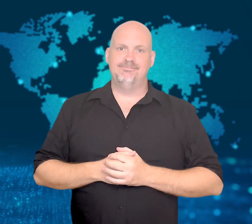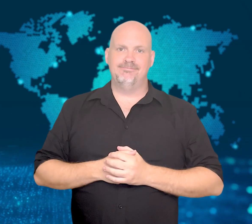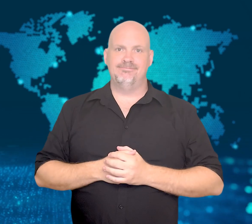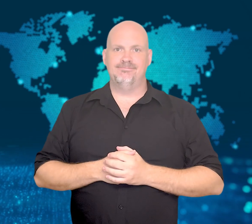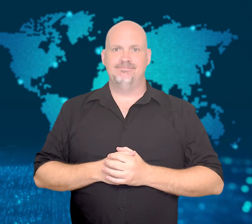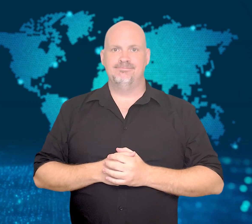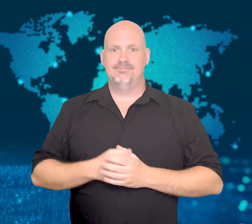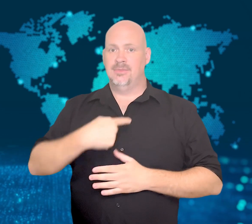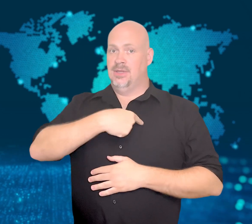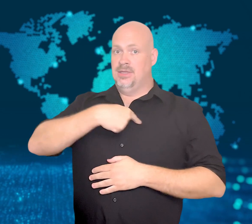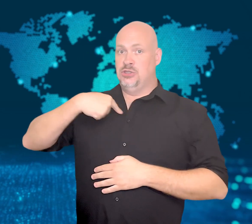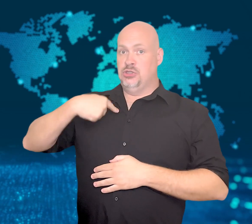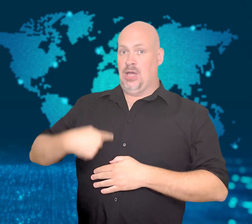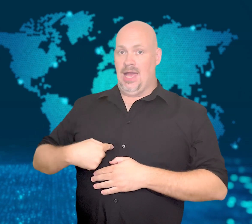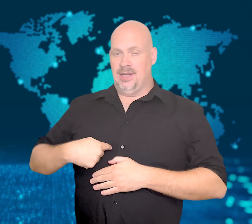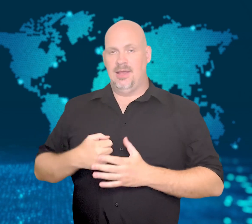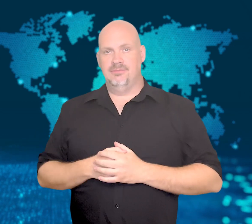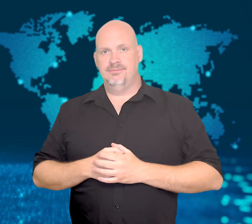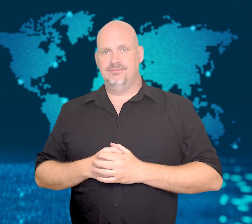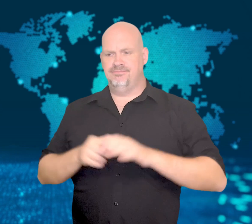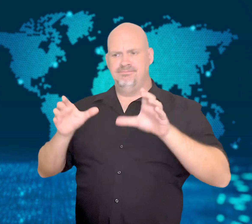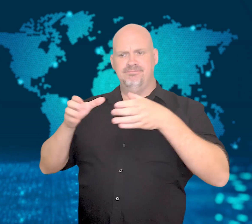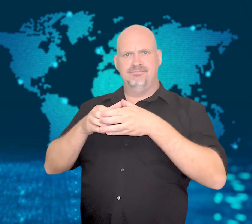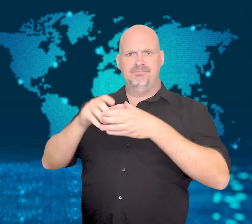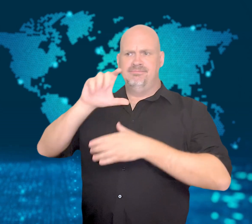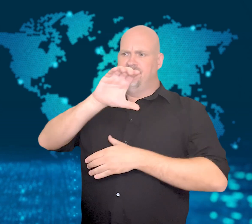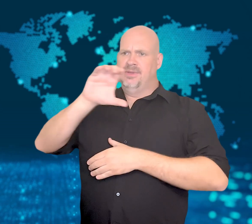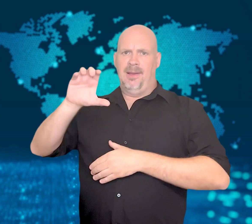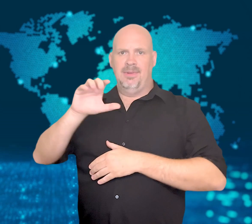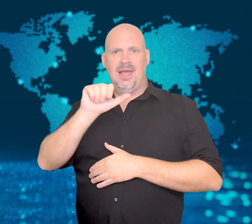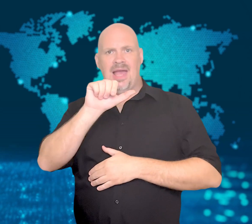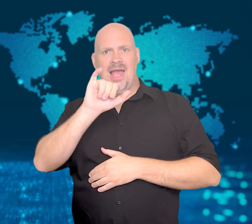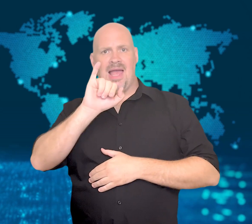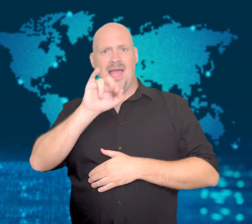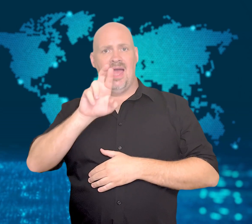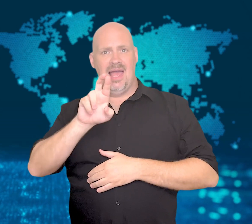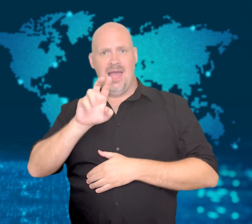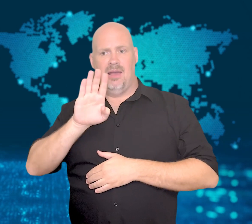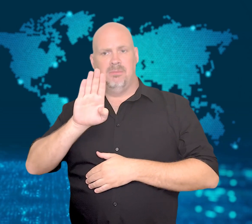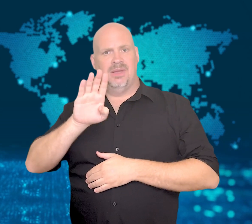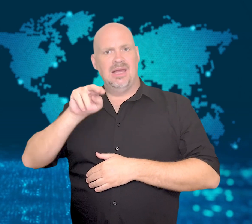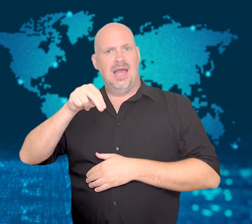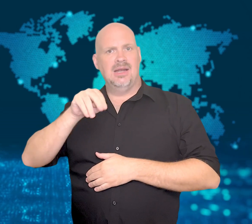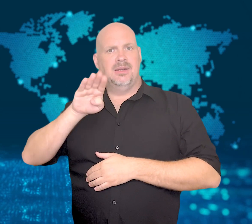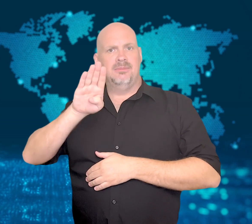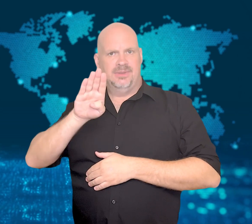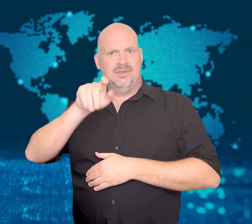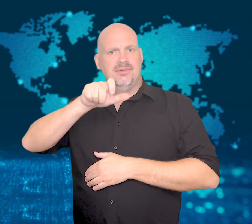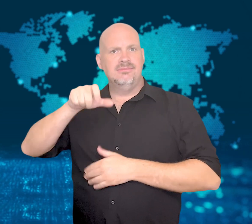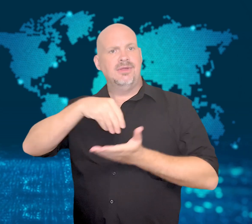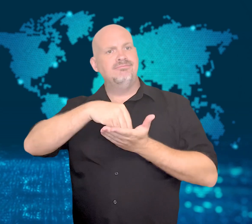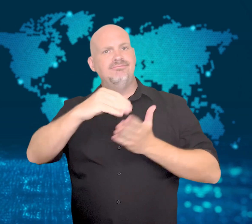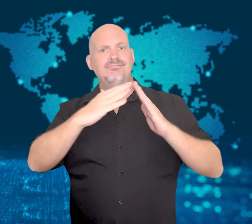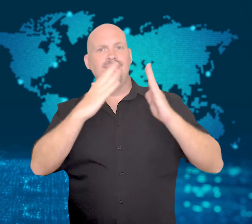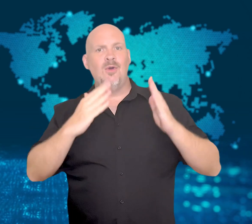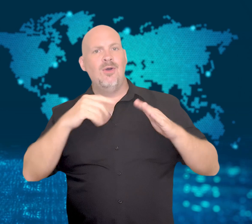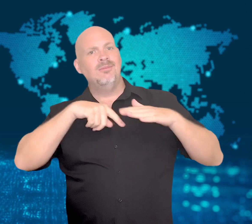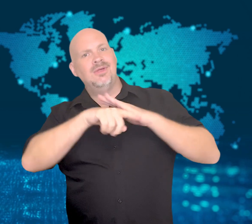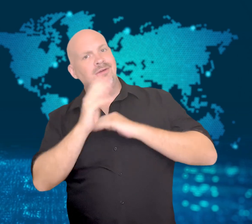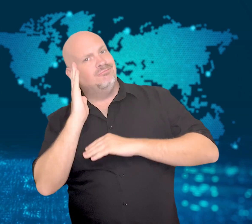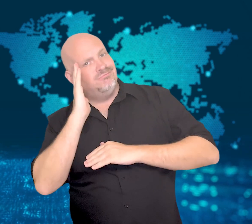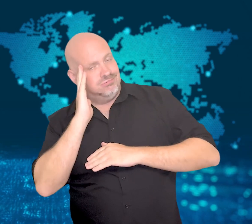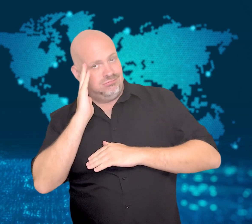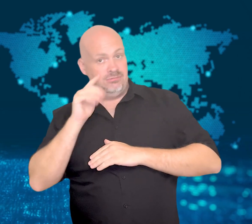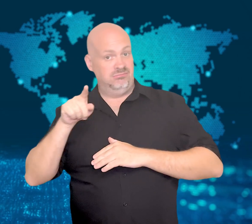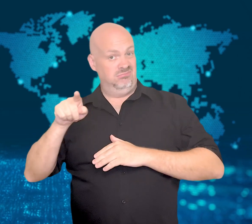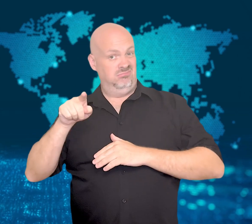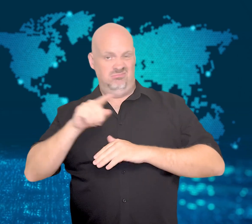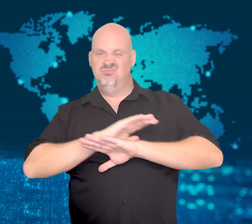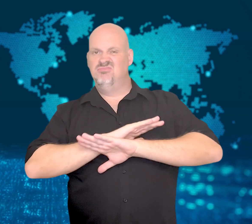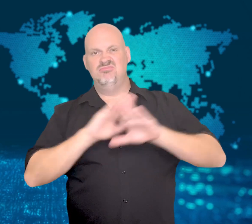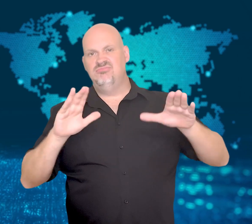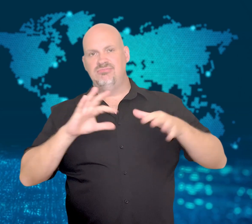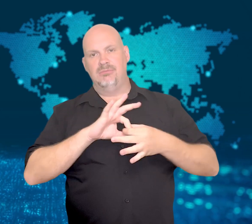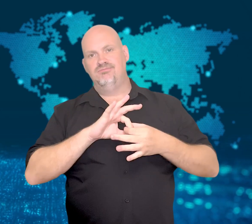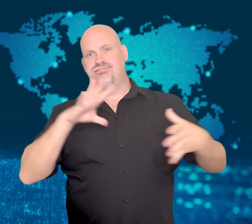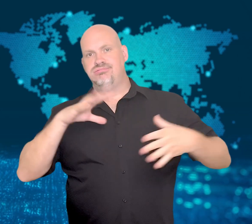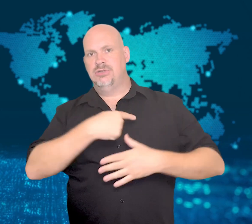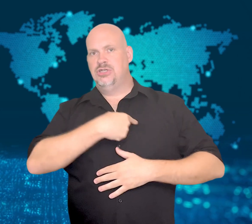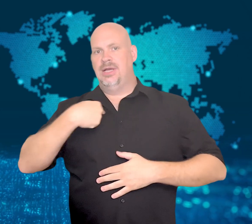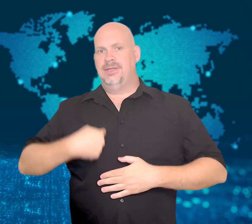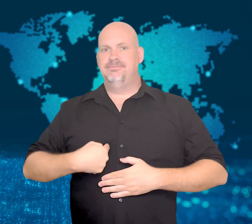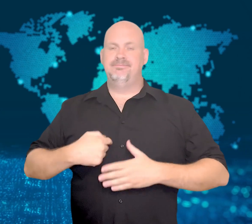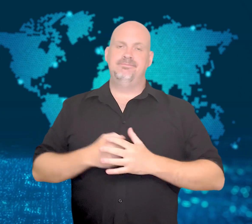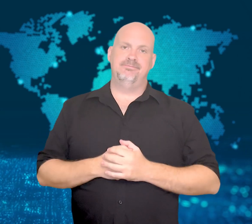Airbnb pulls out.